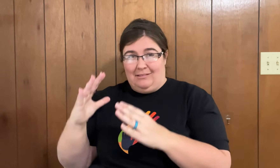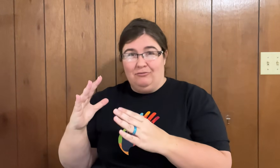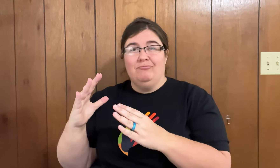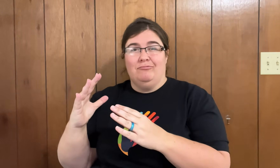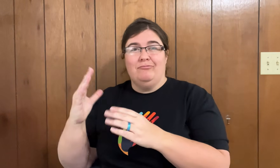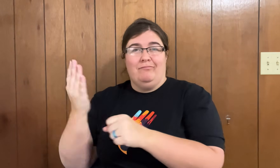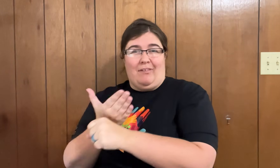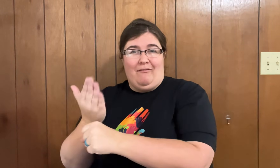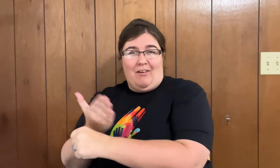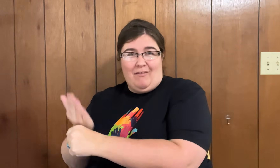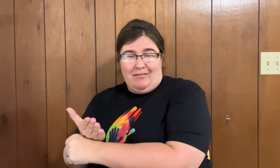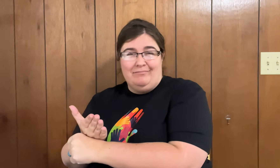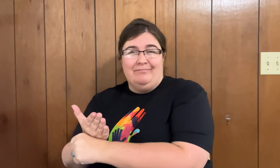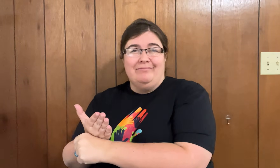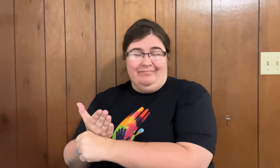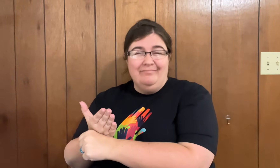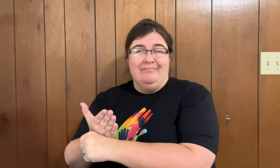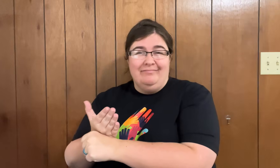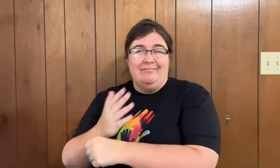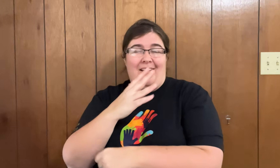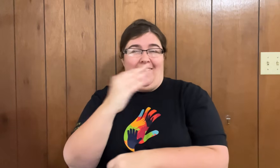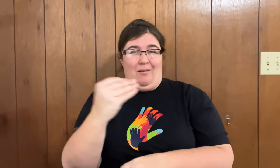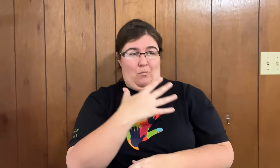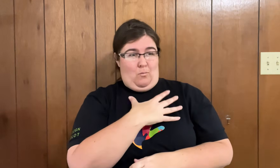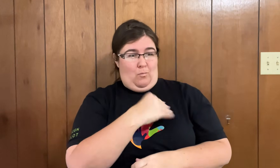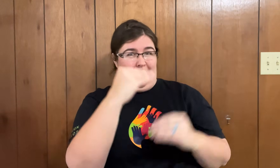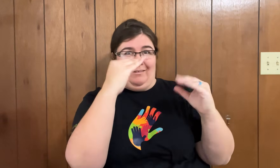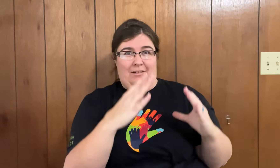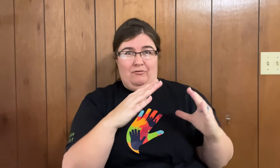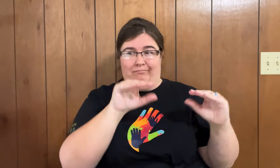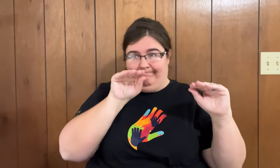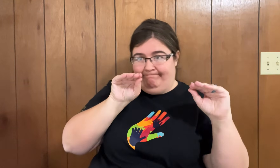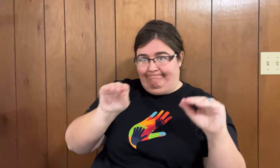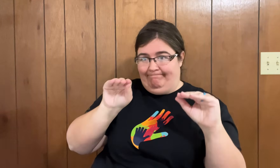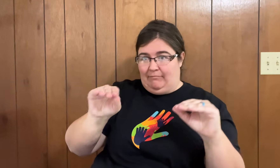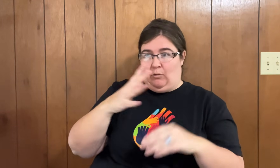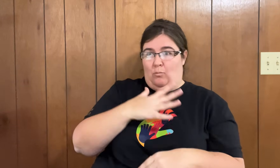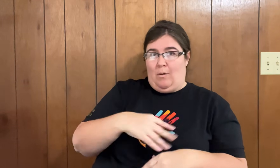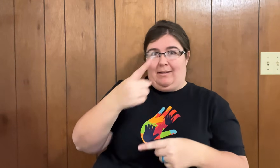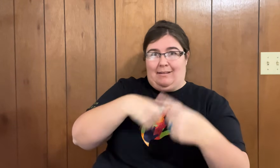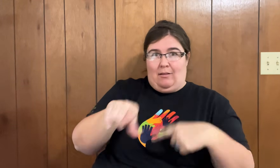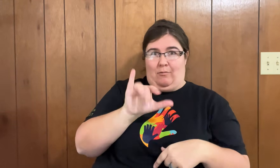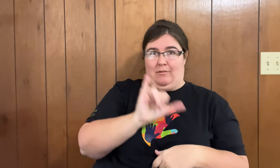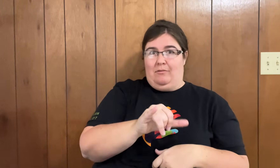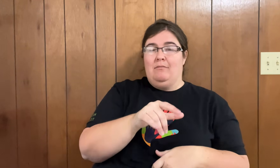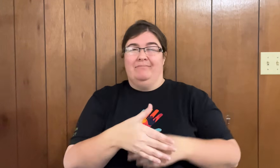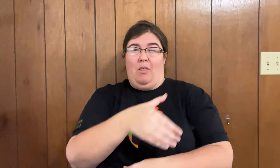Many Black Deaf teachers were fired and white teachers taught their ASL. The power